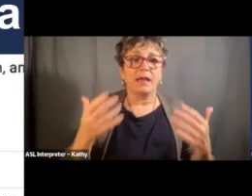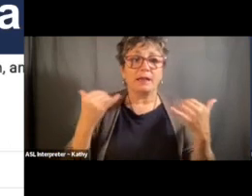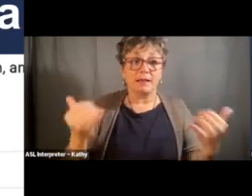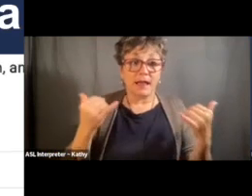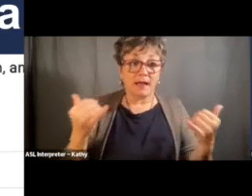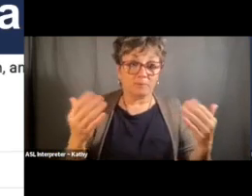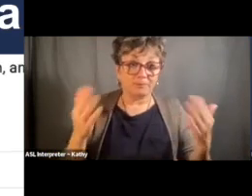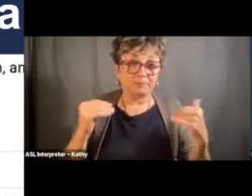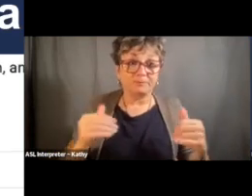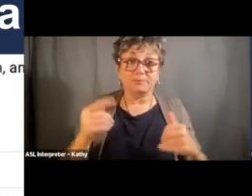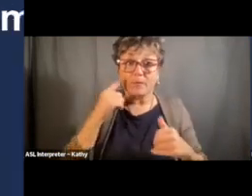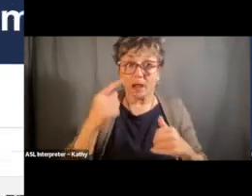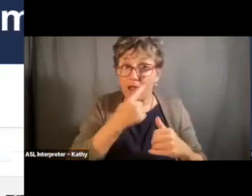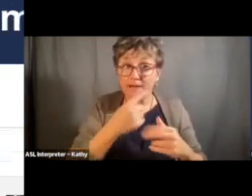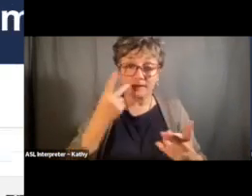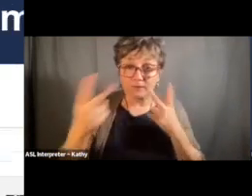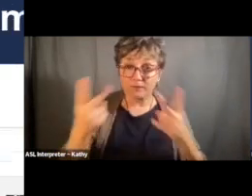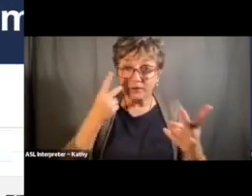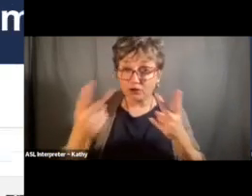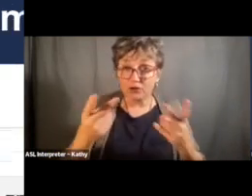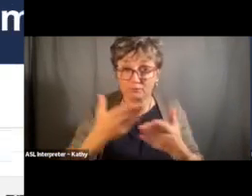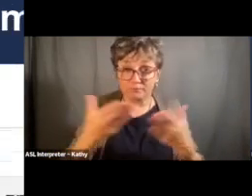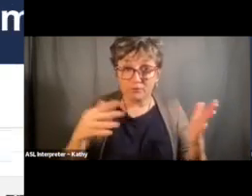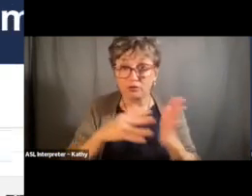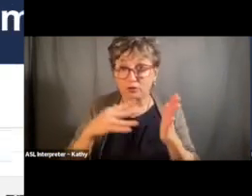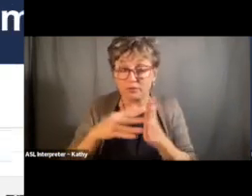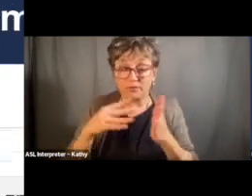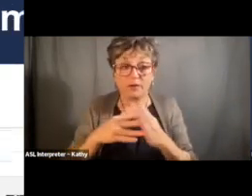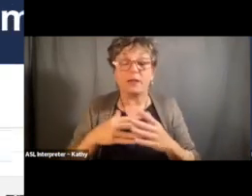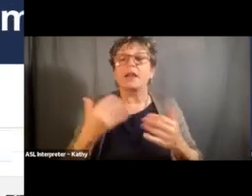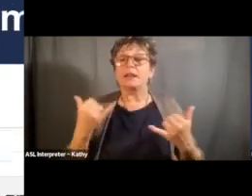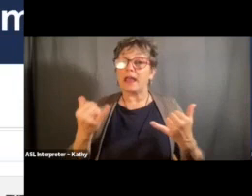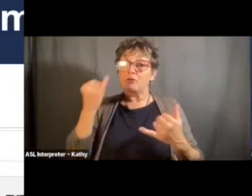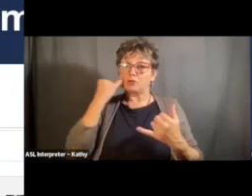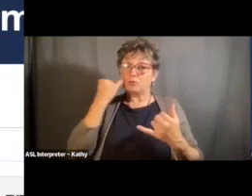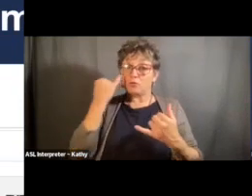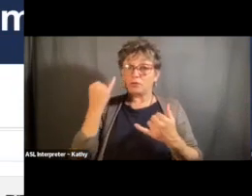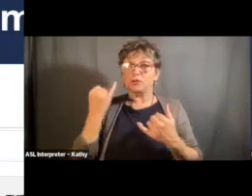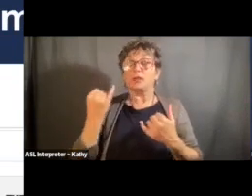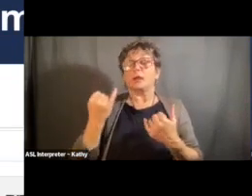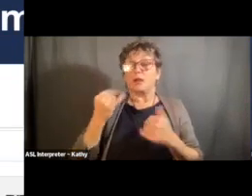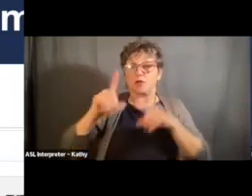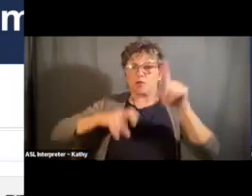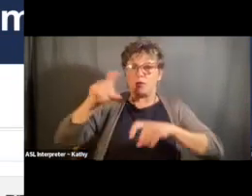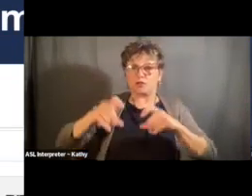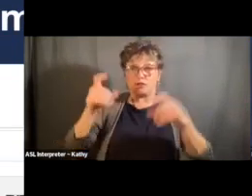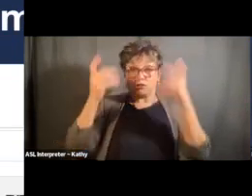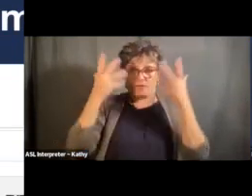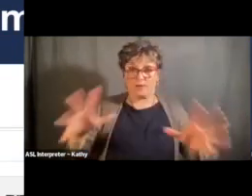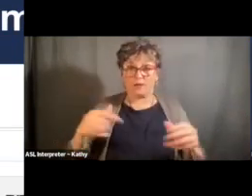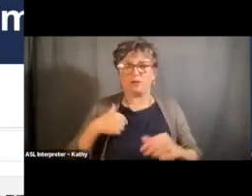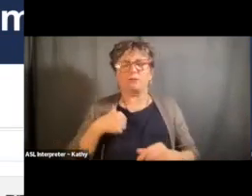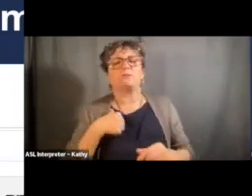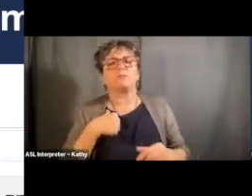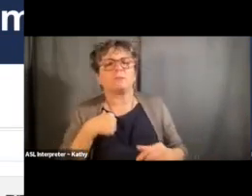and it was not asked then at the bottom of every Level 2 survey, there is a question that says,